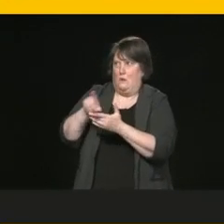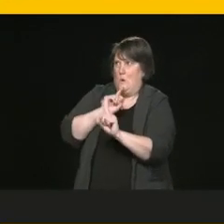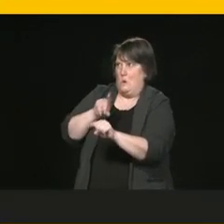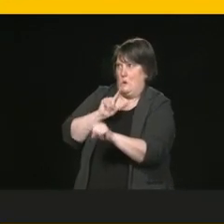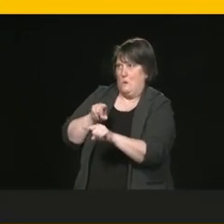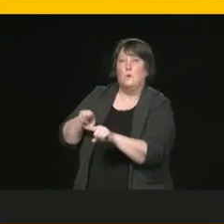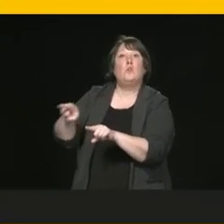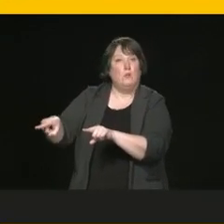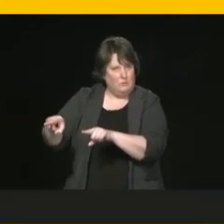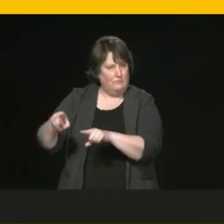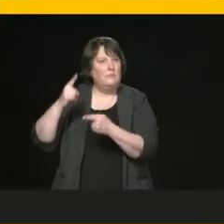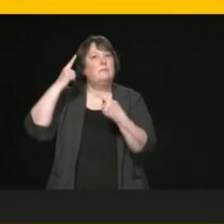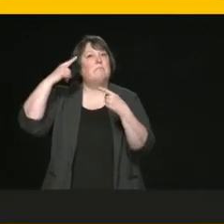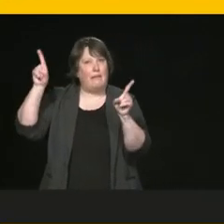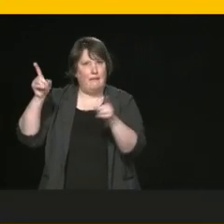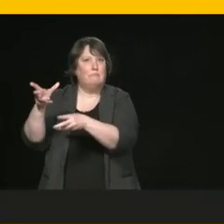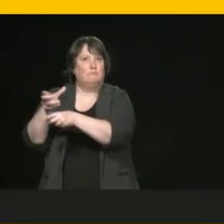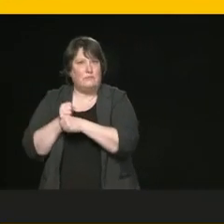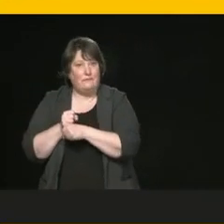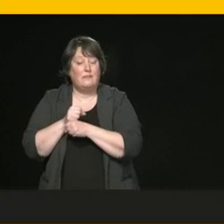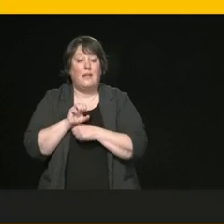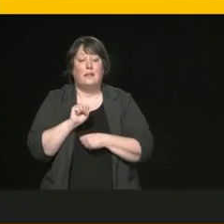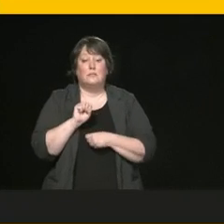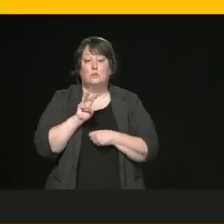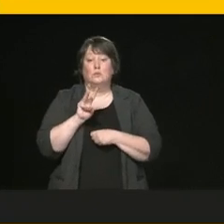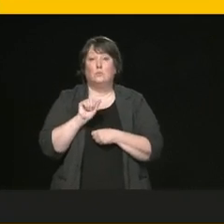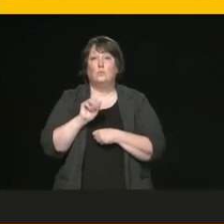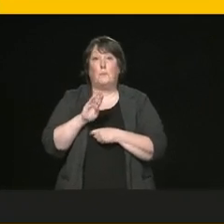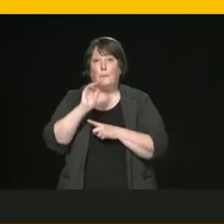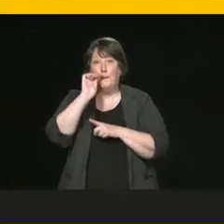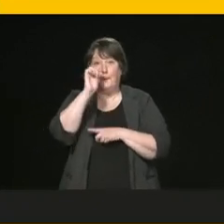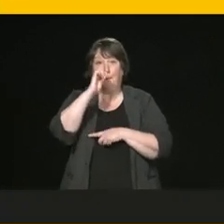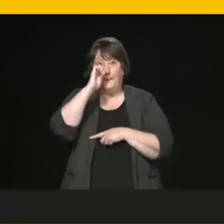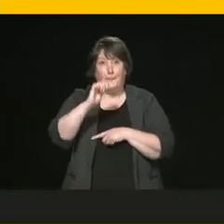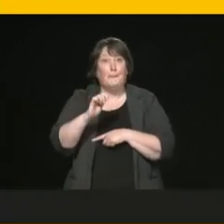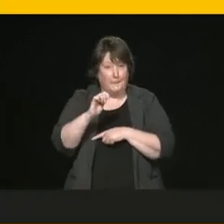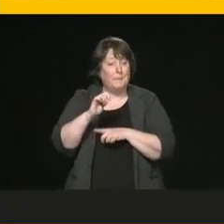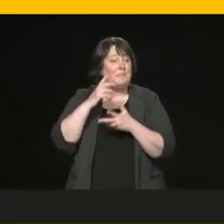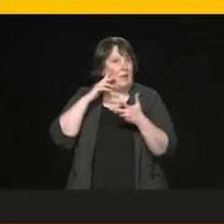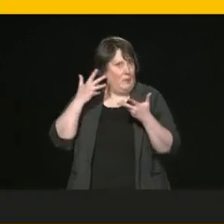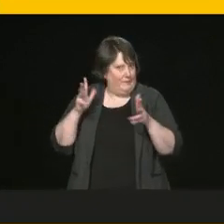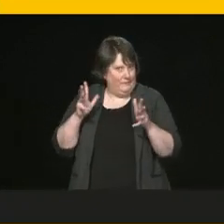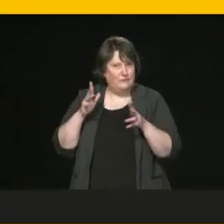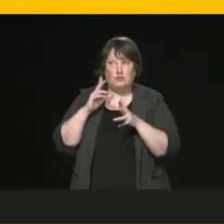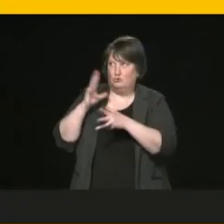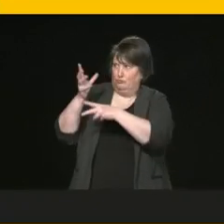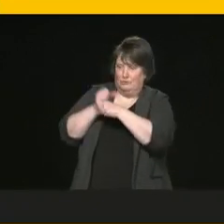TERRITORIES. UP UNTIL NOW, WE HAVE ALSO